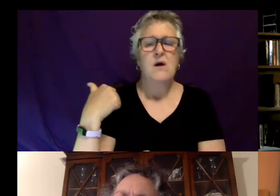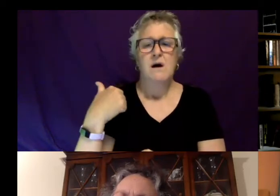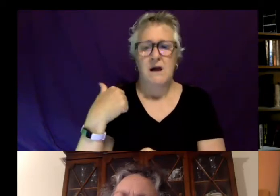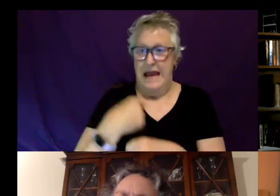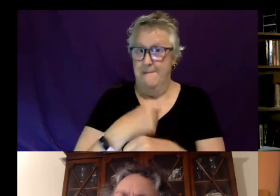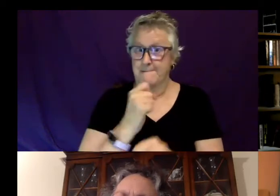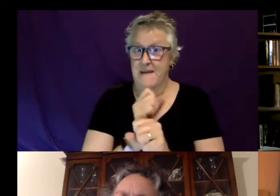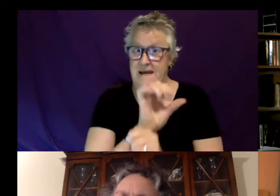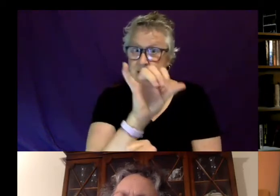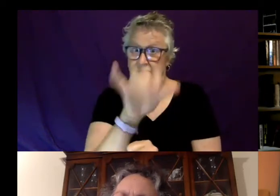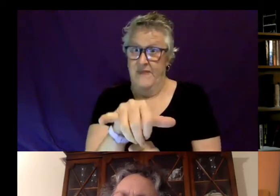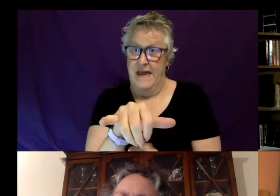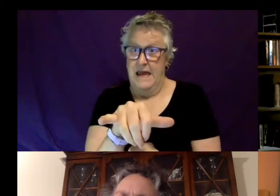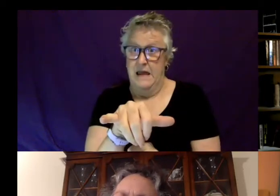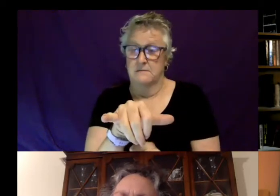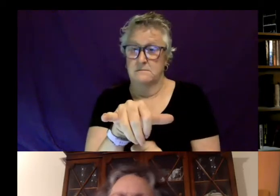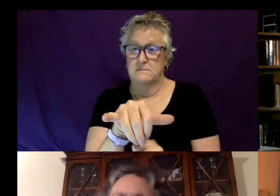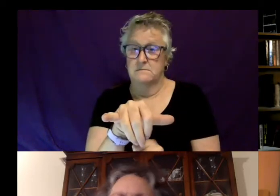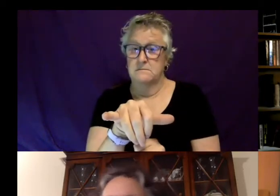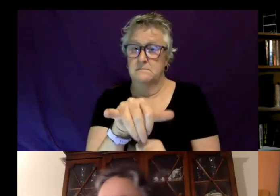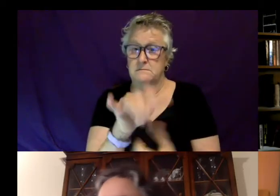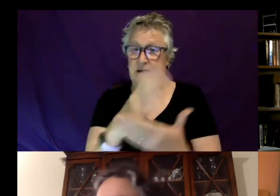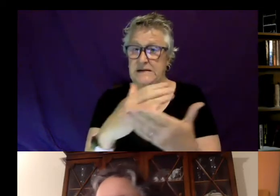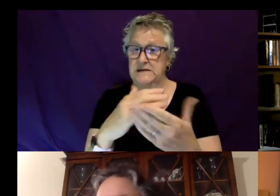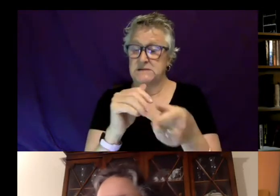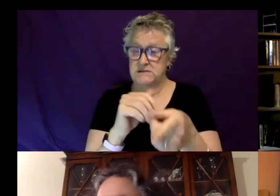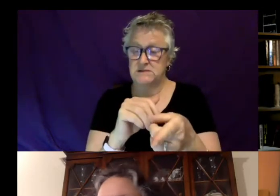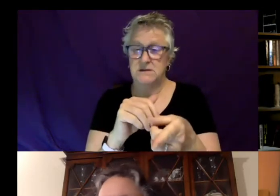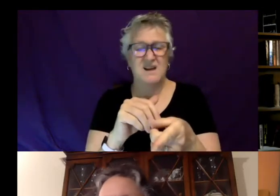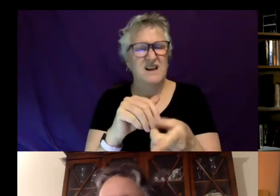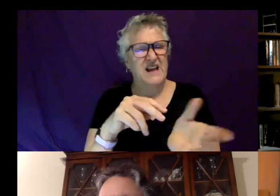depressing places. Um, people kind of just sitting there,